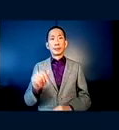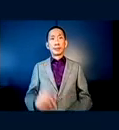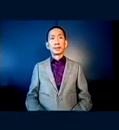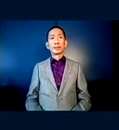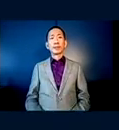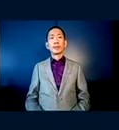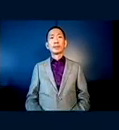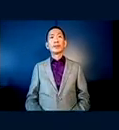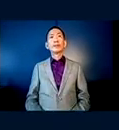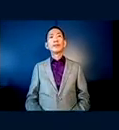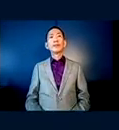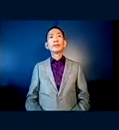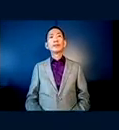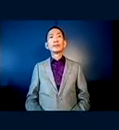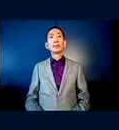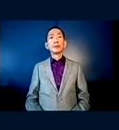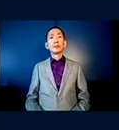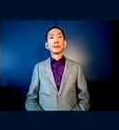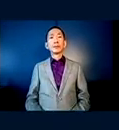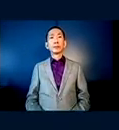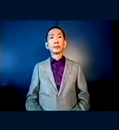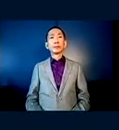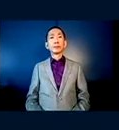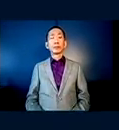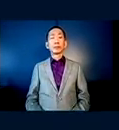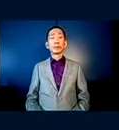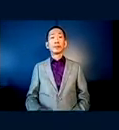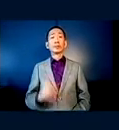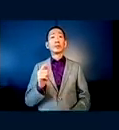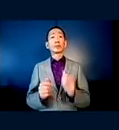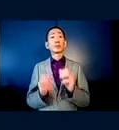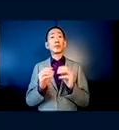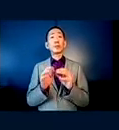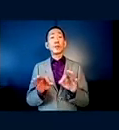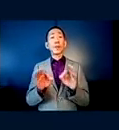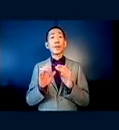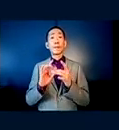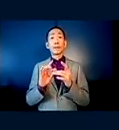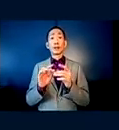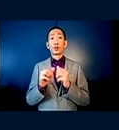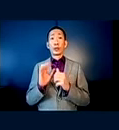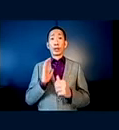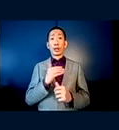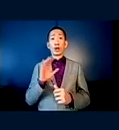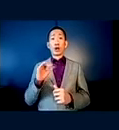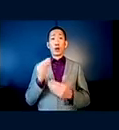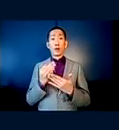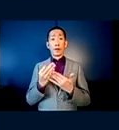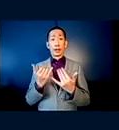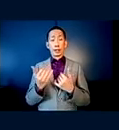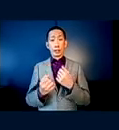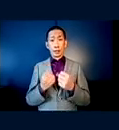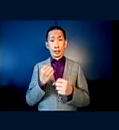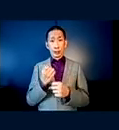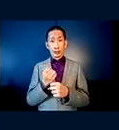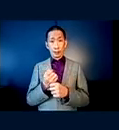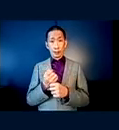YOU MOVE FORWARD. NEXT SLIDE. THIS IS PROBABLY ONE OF THE MORE IMPORTANT MESSAGES ABOUT OUR